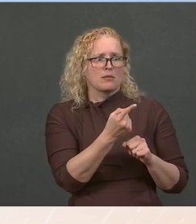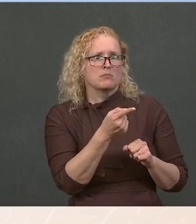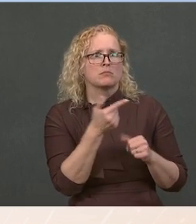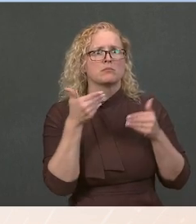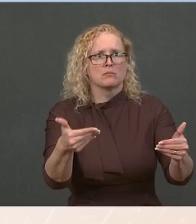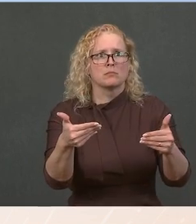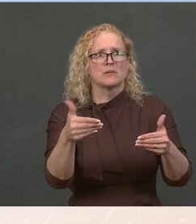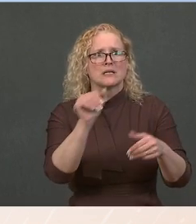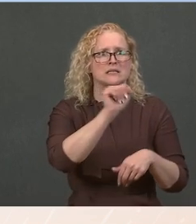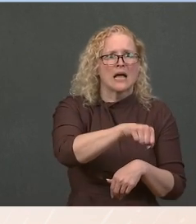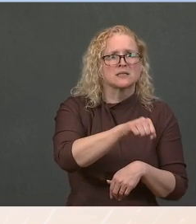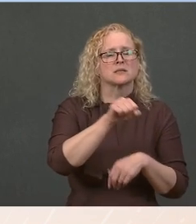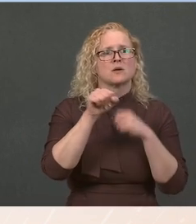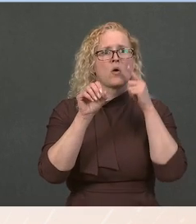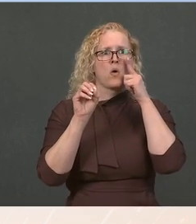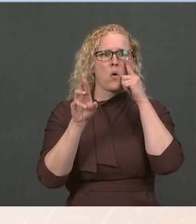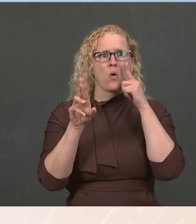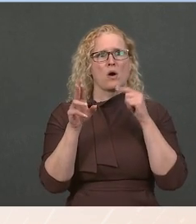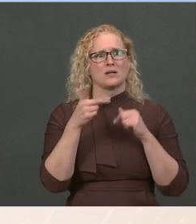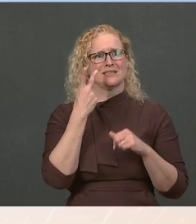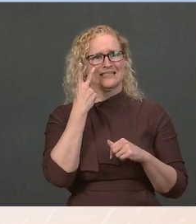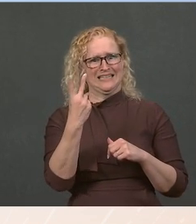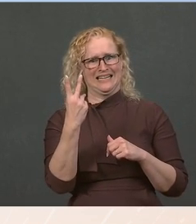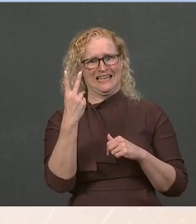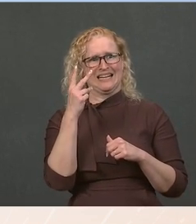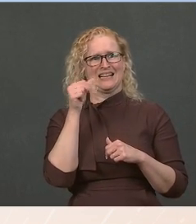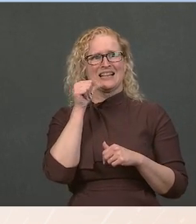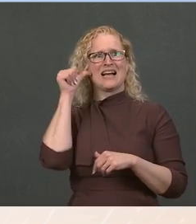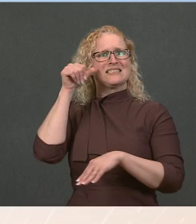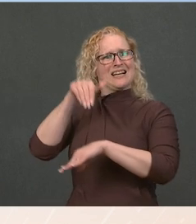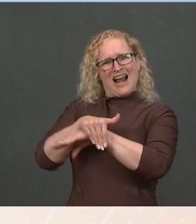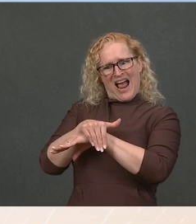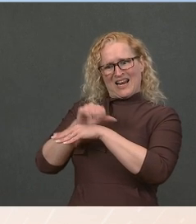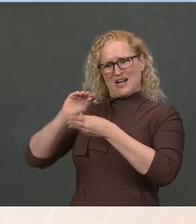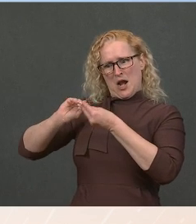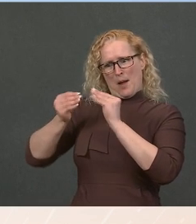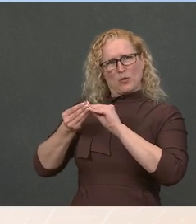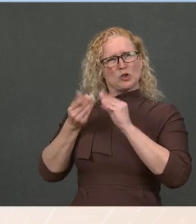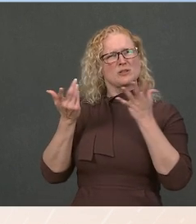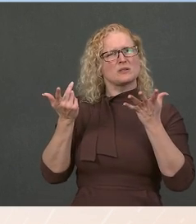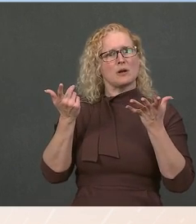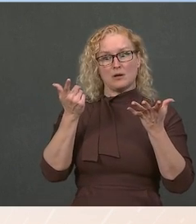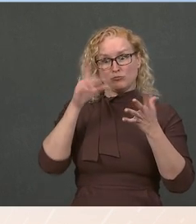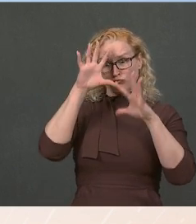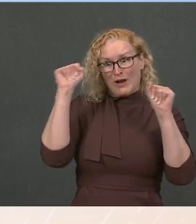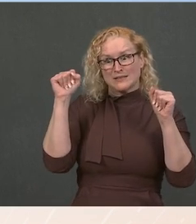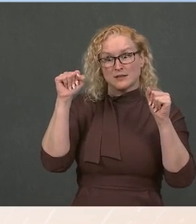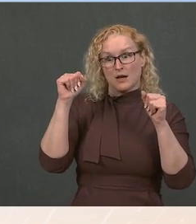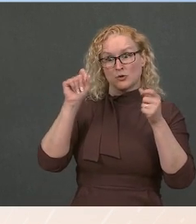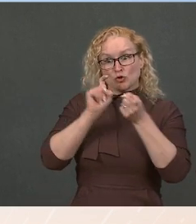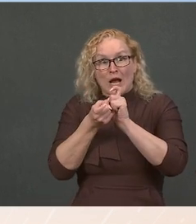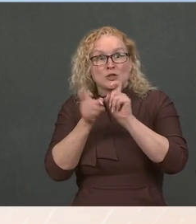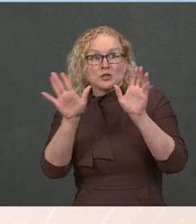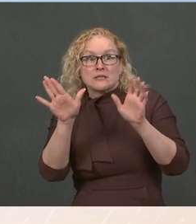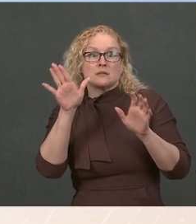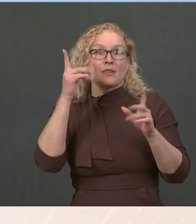Just a little bit of clarity on what he's saying. Ms. Jean-Pierre: Well, I mean, I'll just share with you what he said this morning, which I think had a lot of clarity and was sp- --